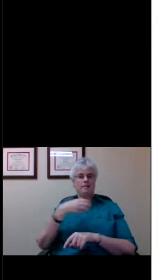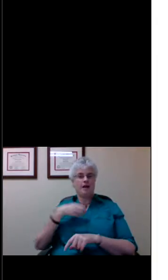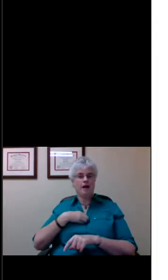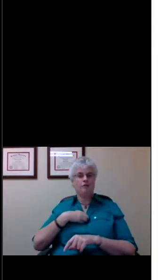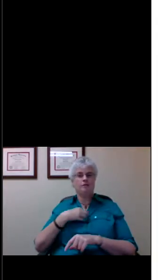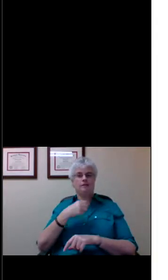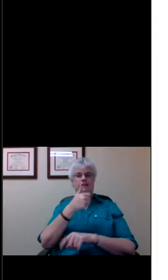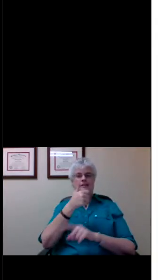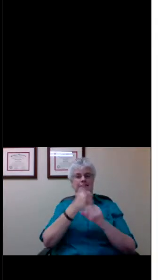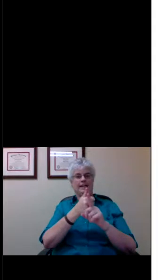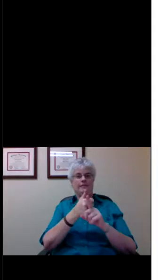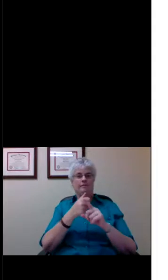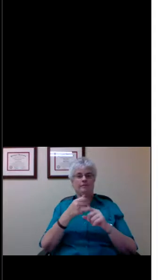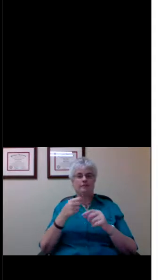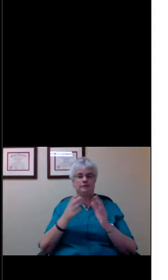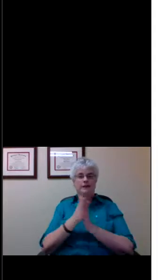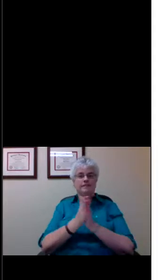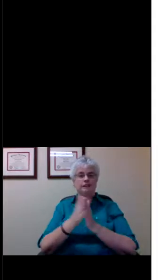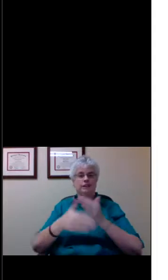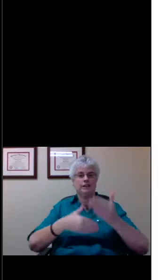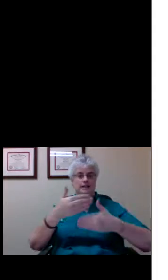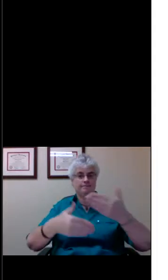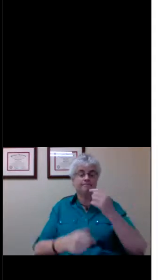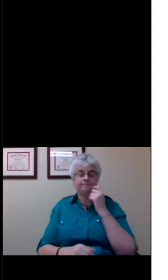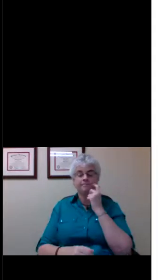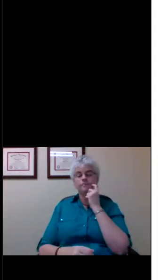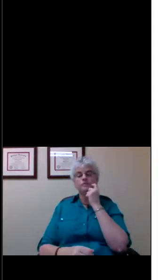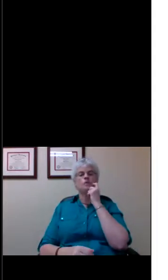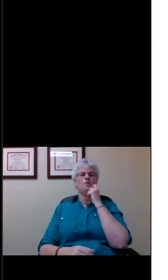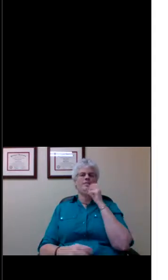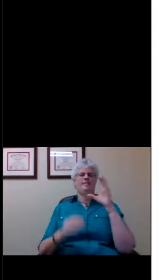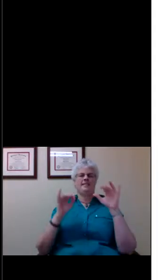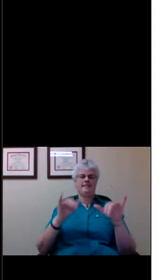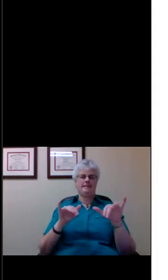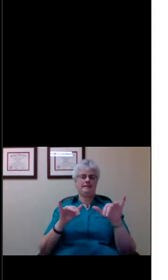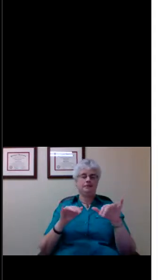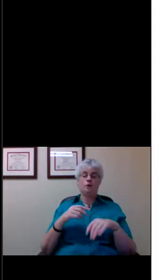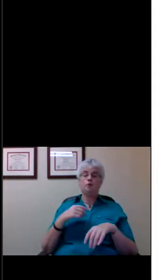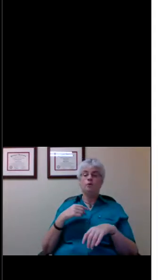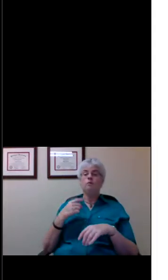on other people it's very self-empowering and it's a- it allows Deaf and